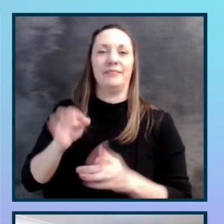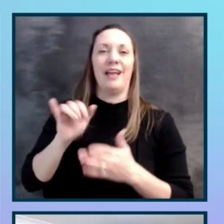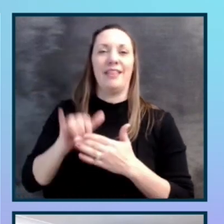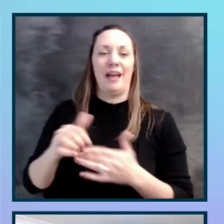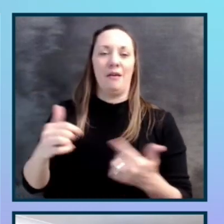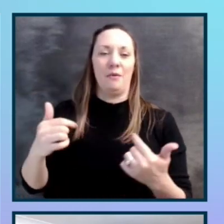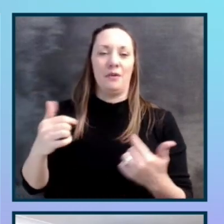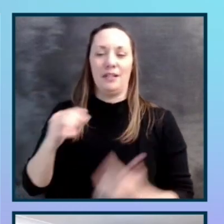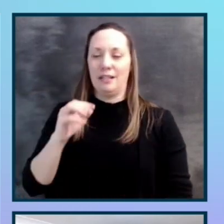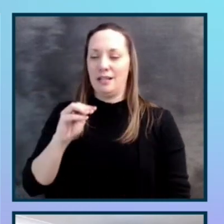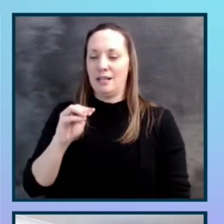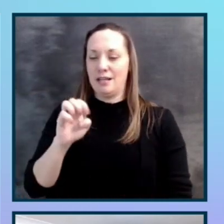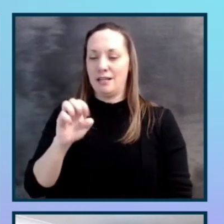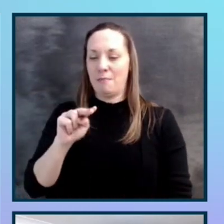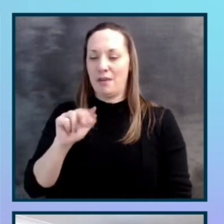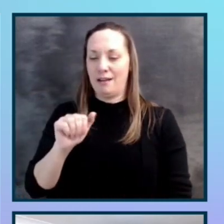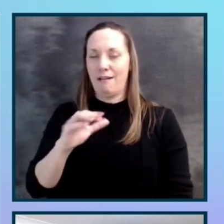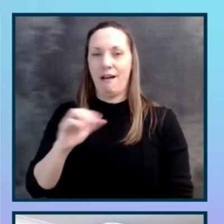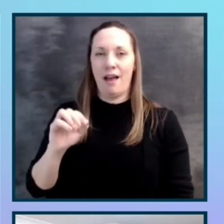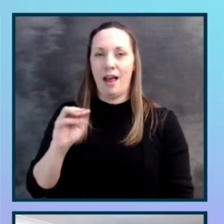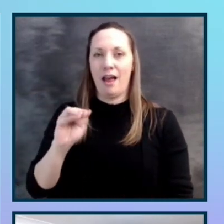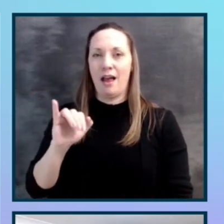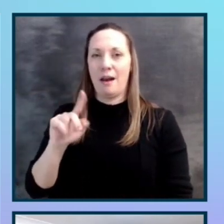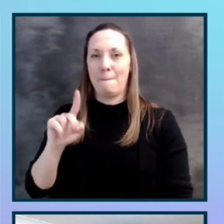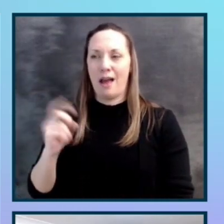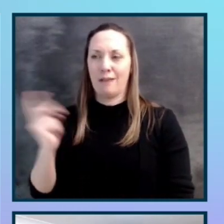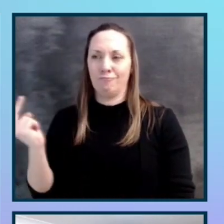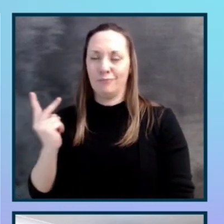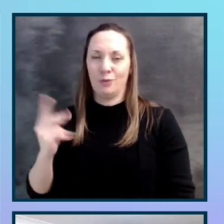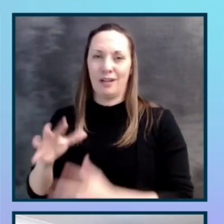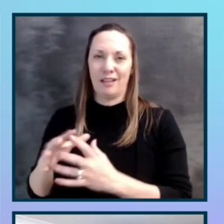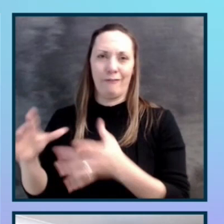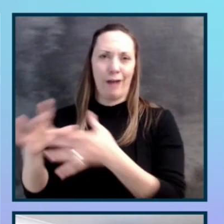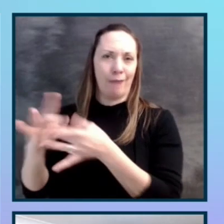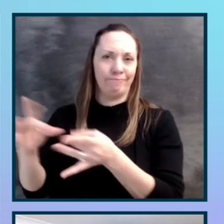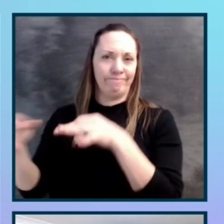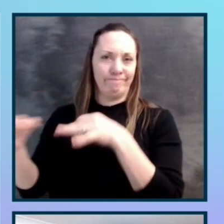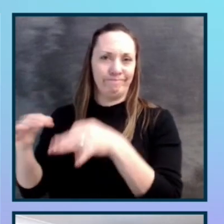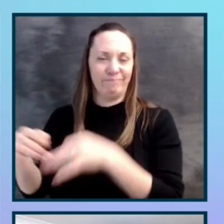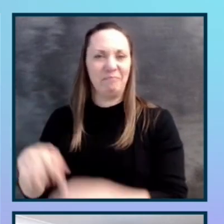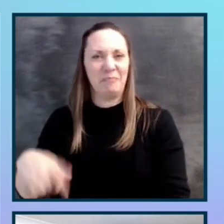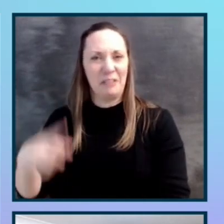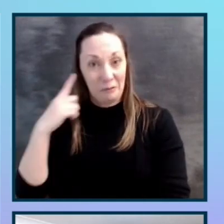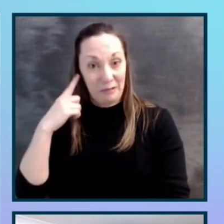and Mike really mostly doing a lot of that. And as you can hear, it works pretty well.